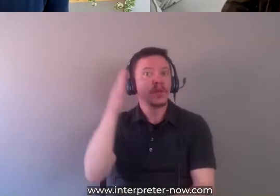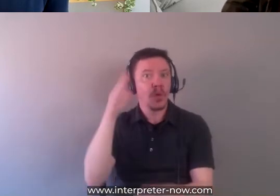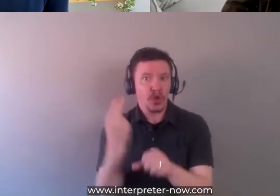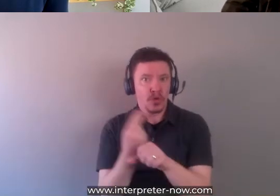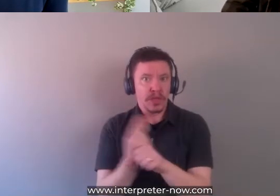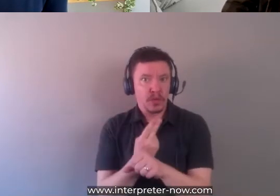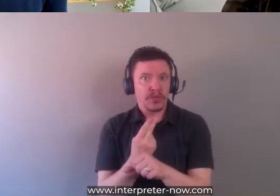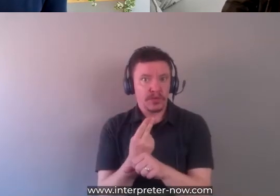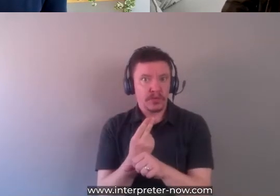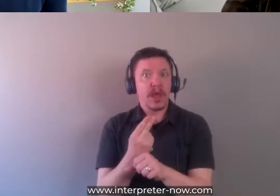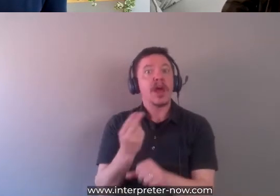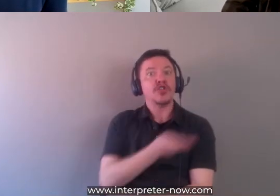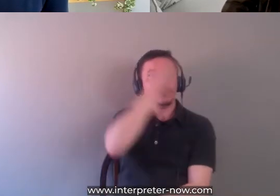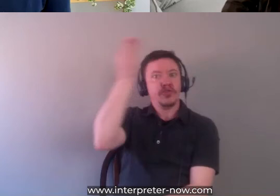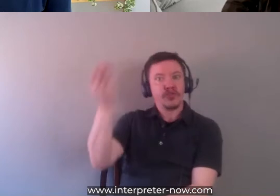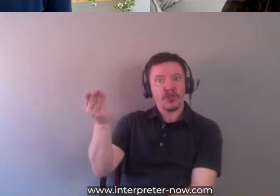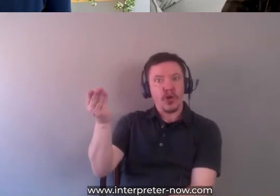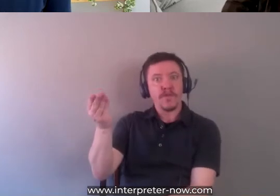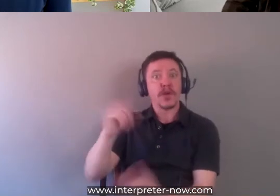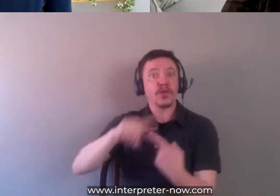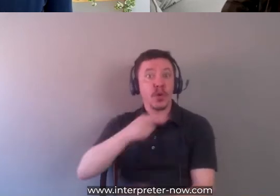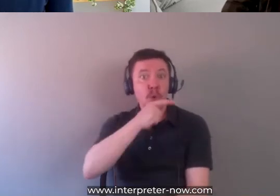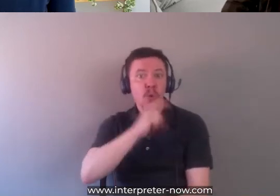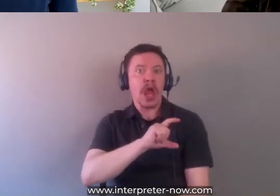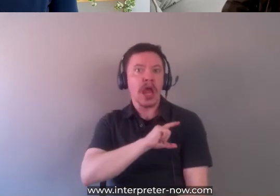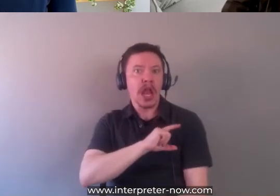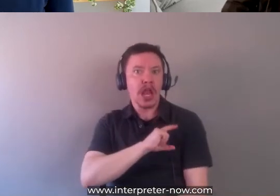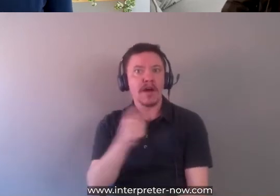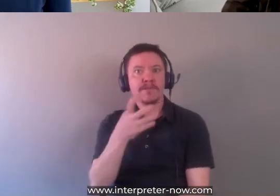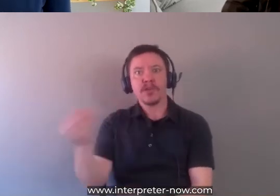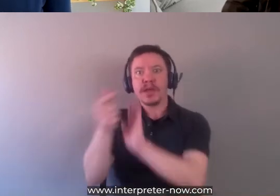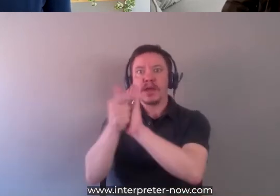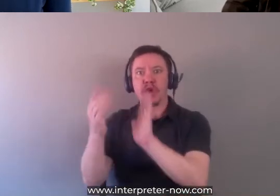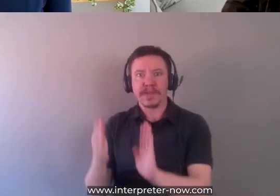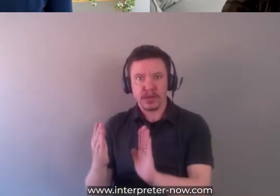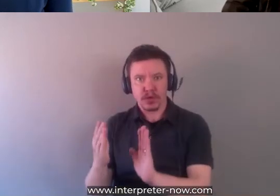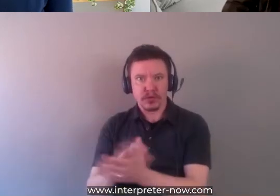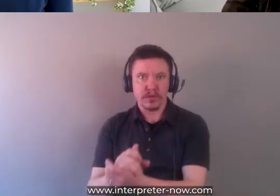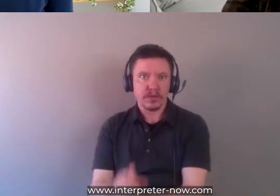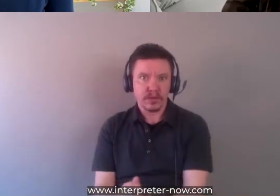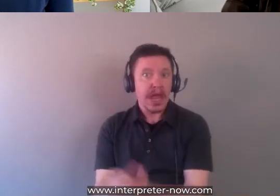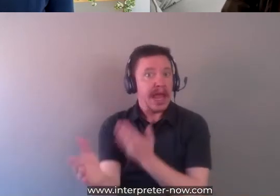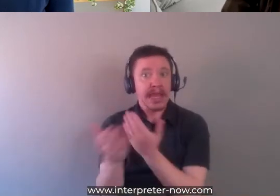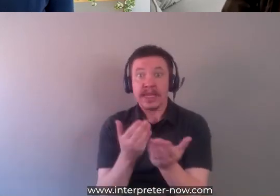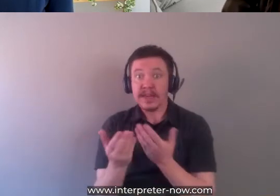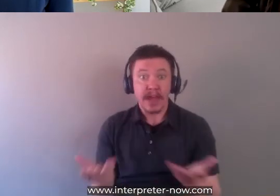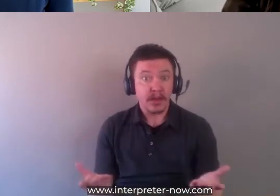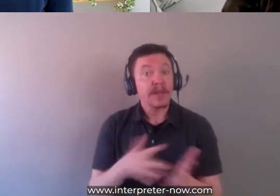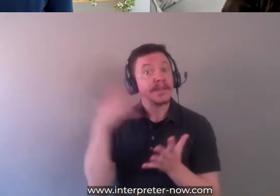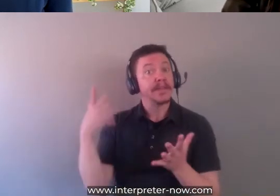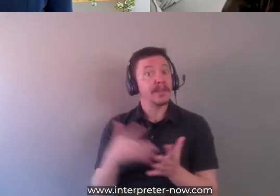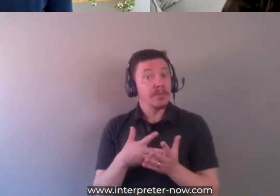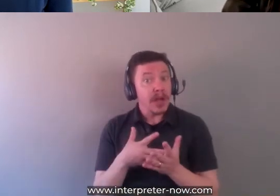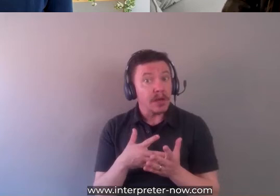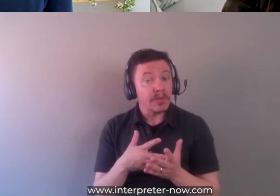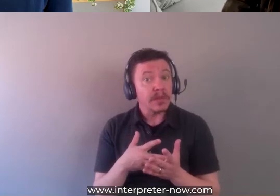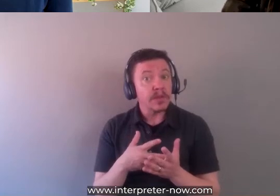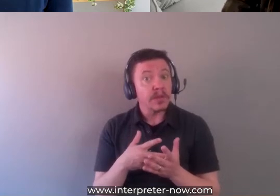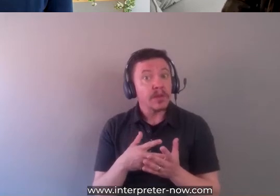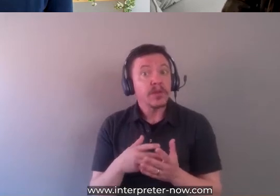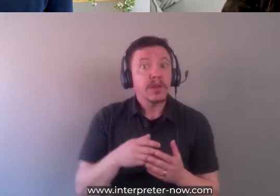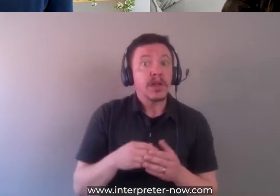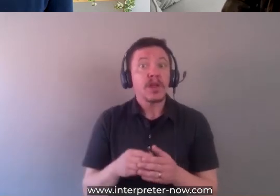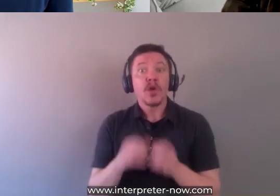turned over to law enforcement and prosecutors. Even sometimes, in the absence of a subpoena